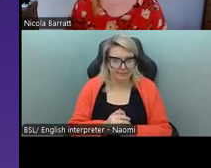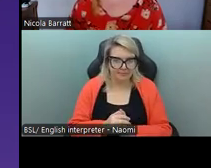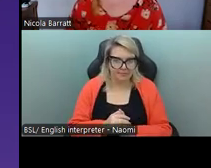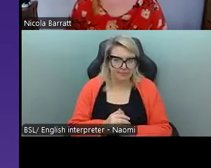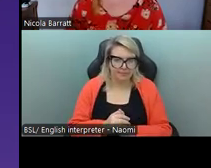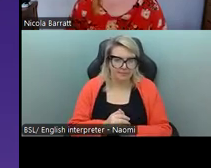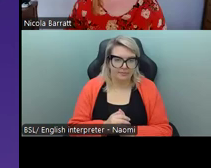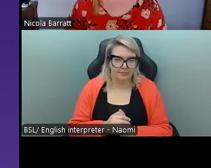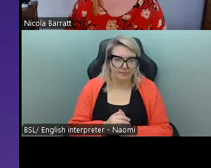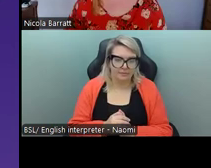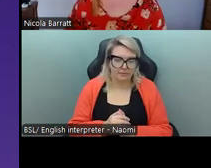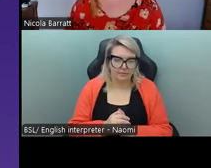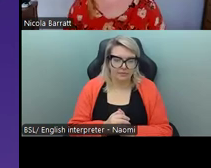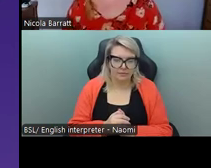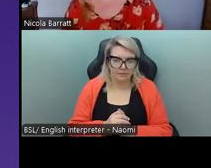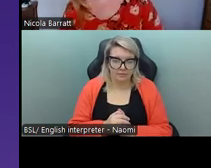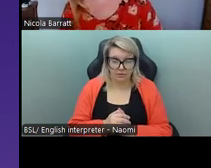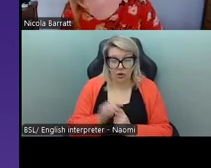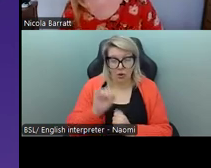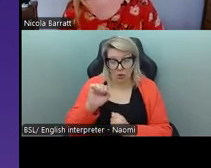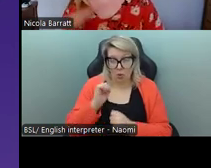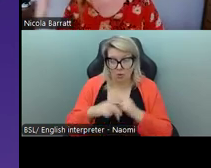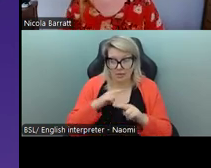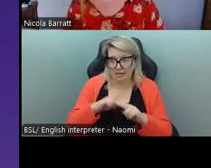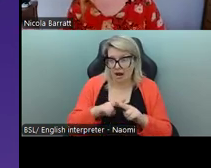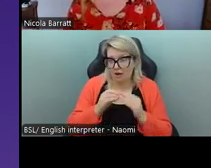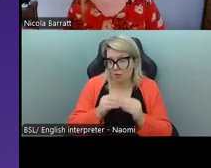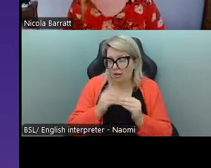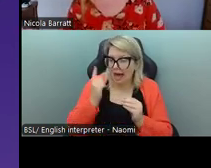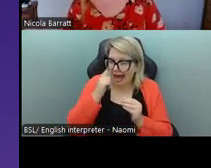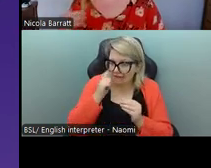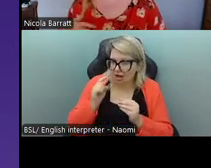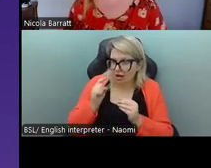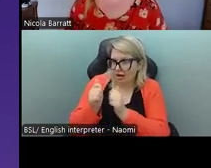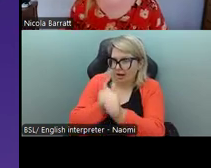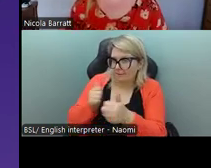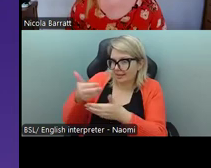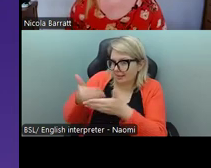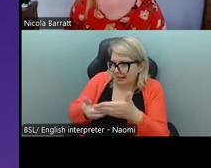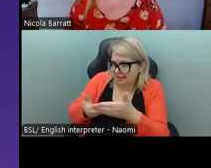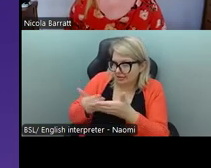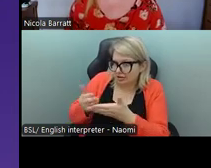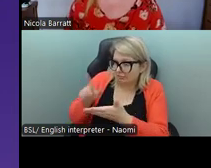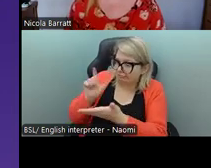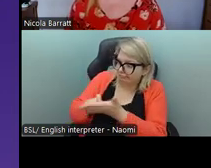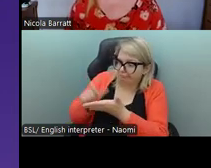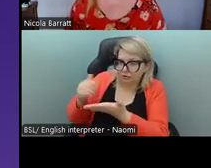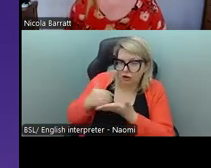I would encourage your employees to look at your company page and to share where possible, and to interact.